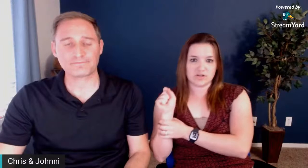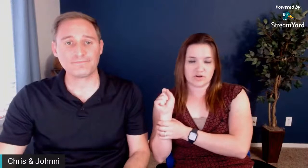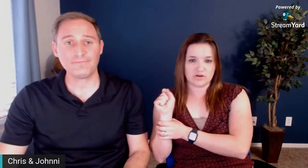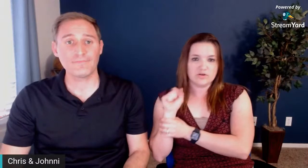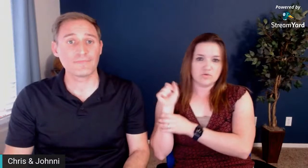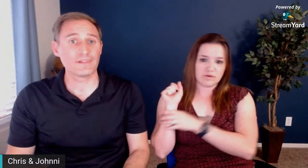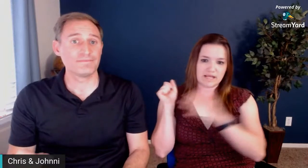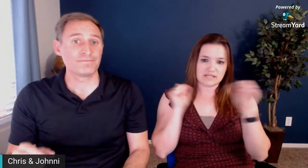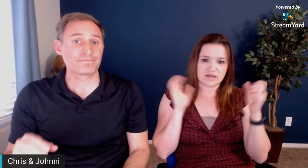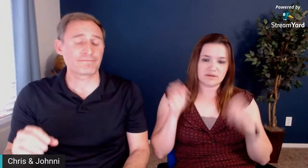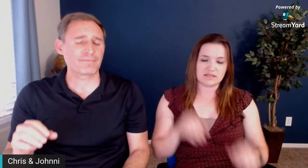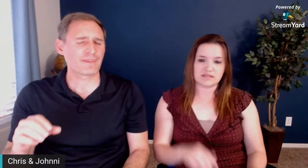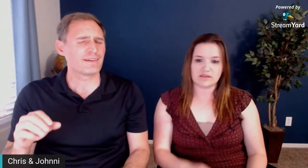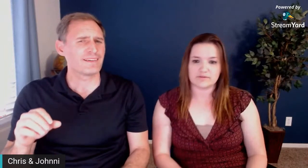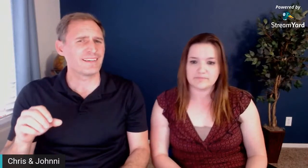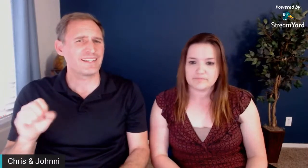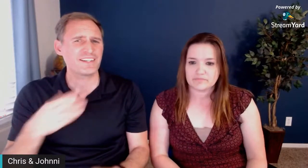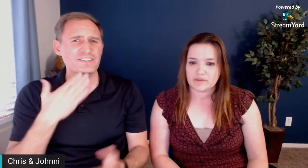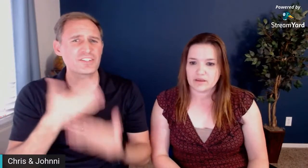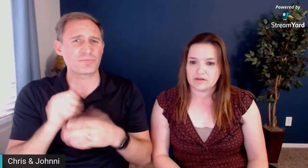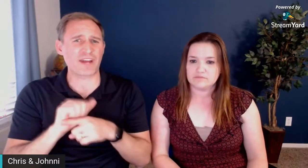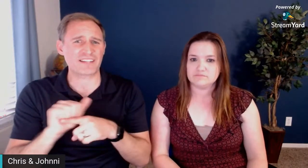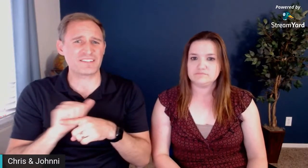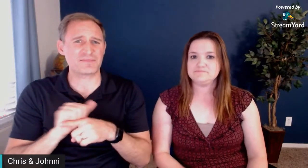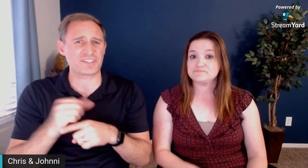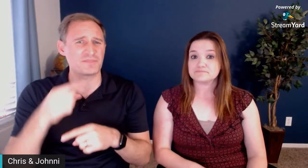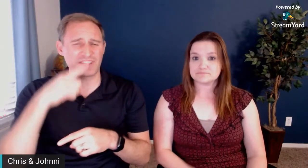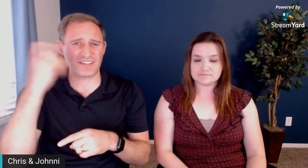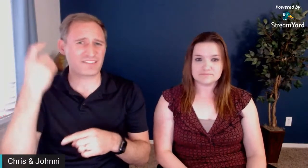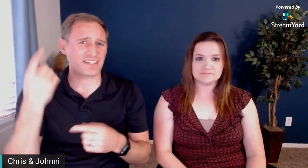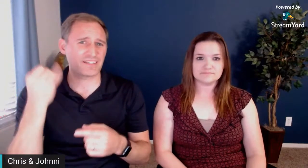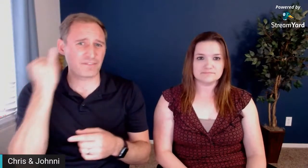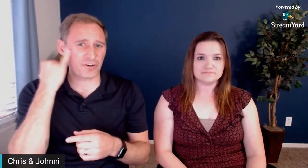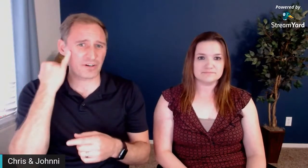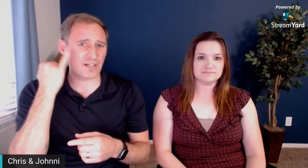know you're one hand dominant than the other and it is good to practice just because like if you're